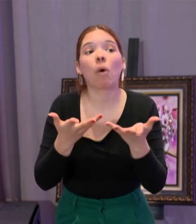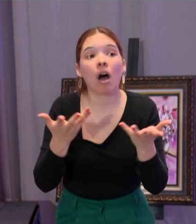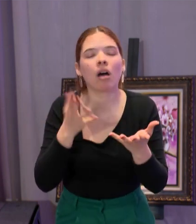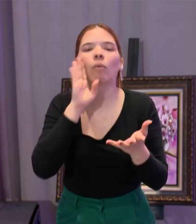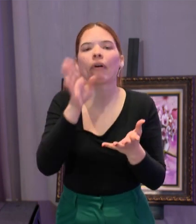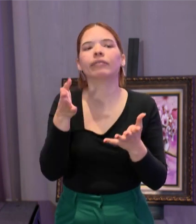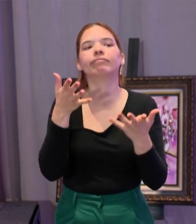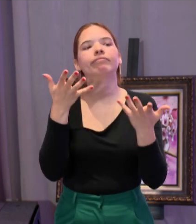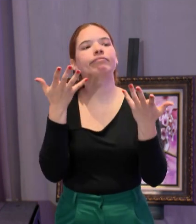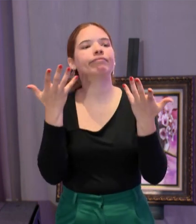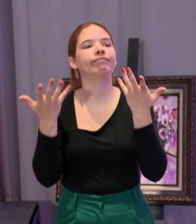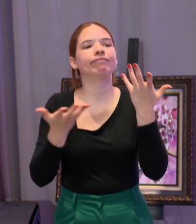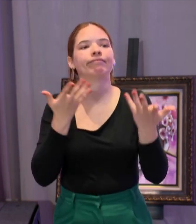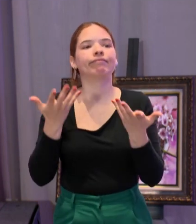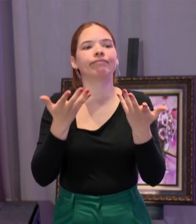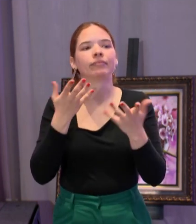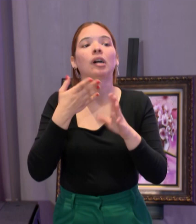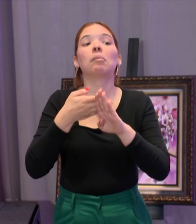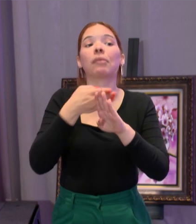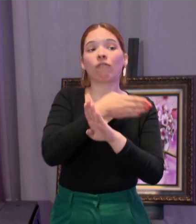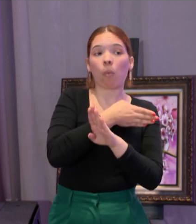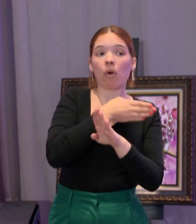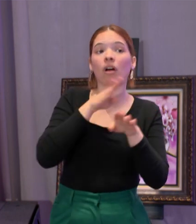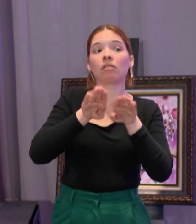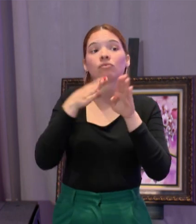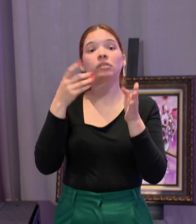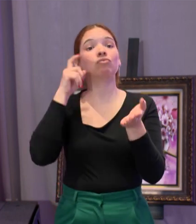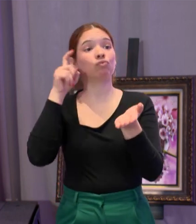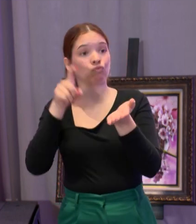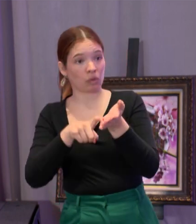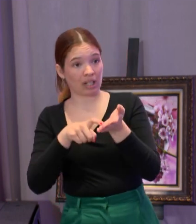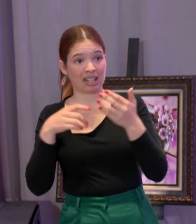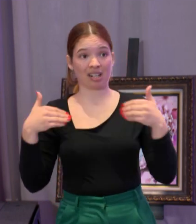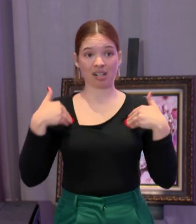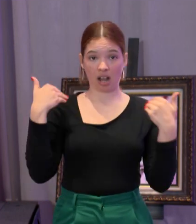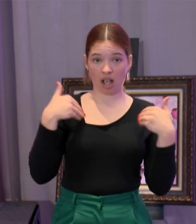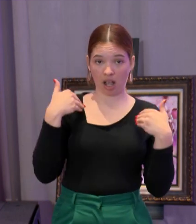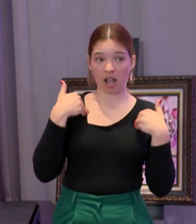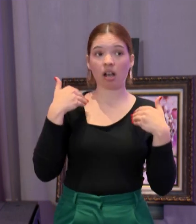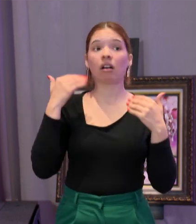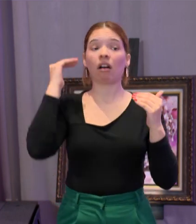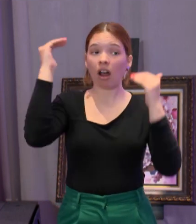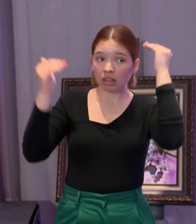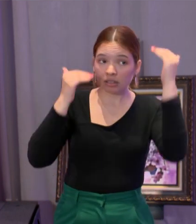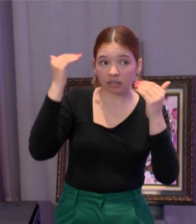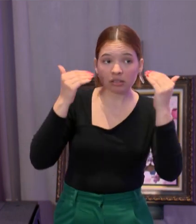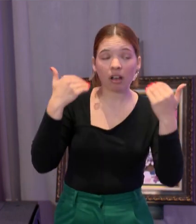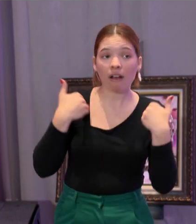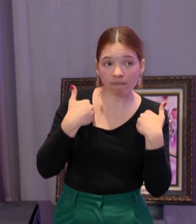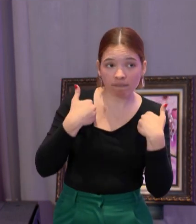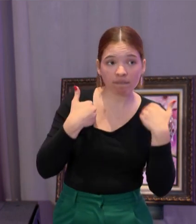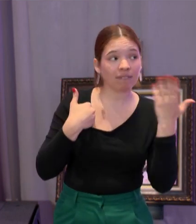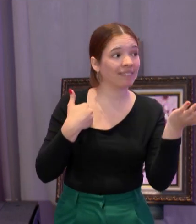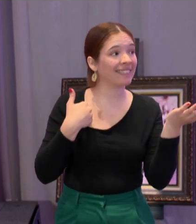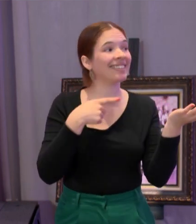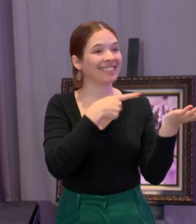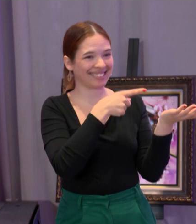BEFORE WE CLOSE TODAY, I'D ALSO LIKE TO RECOGNIZE A GROUP OF YOUNG ADULTS. WE HAVE OUR GOODWILL AMBASSADORS.